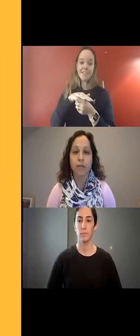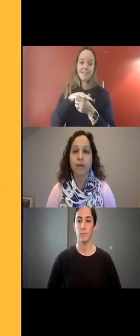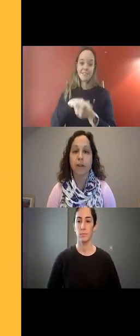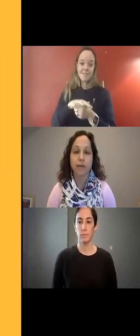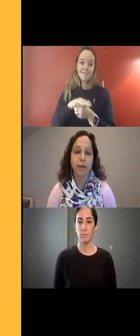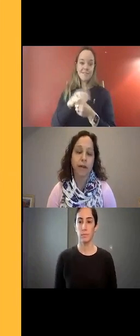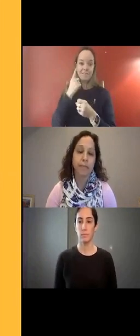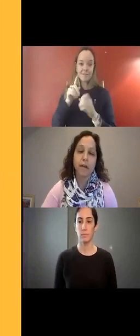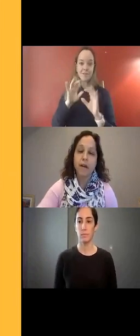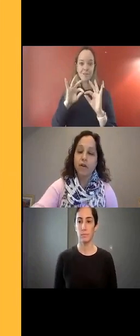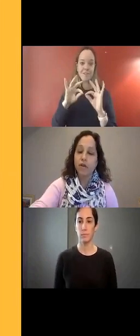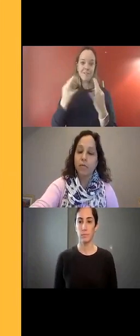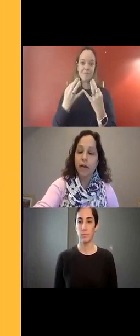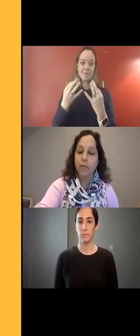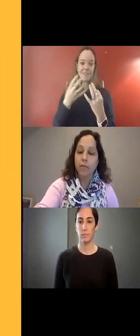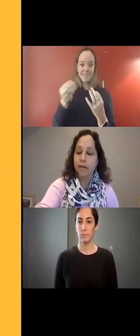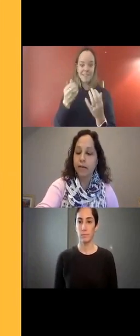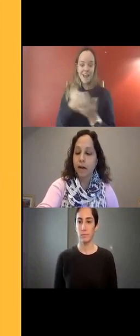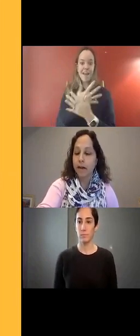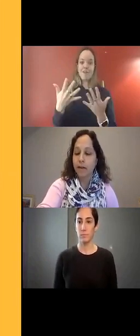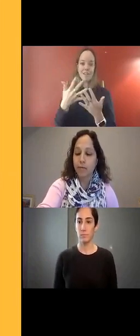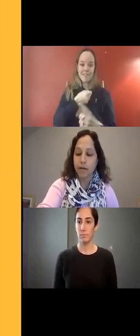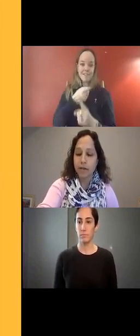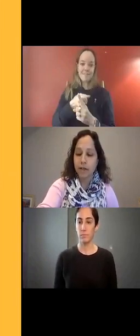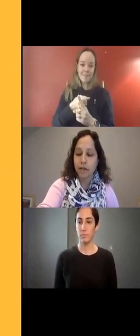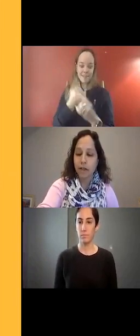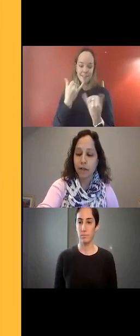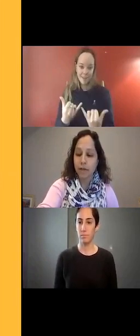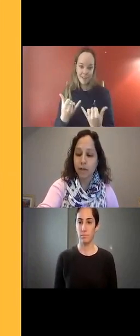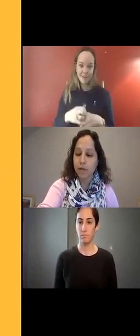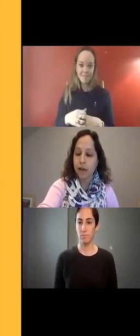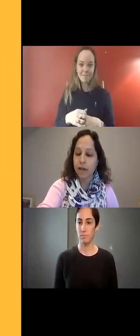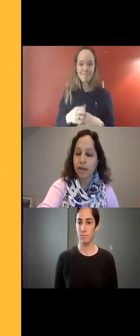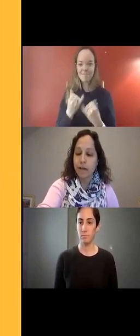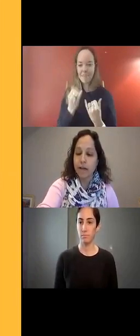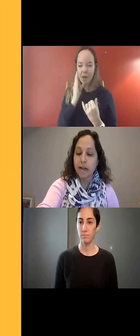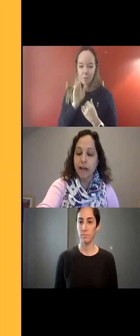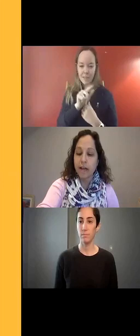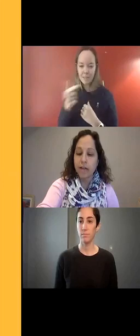everything. So my hope is in this unprecedented overturning of pretty much presentation of a few slides not to everything. So my hope is in this